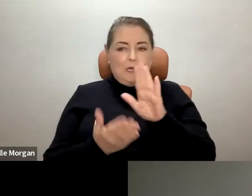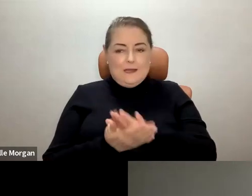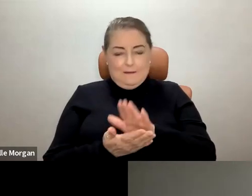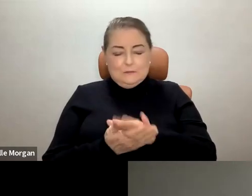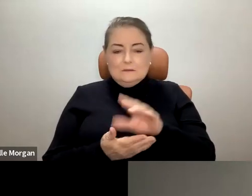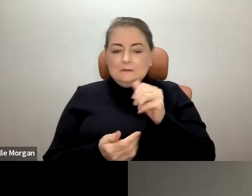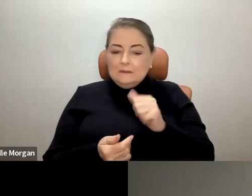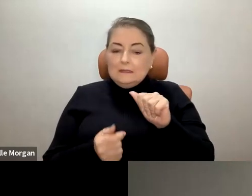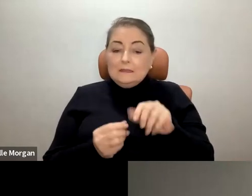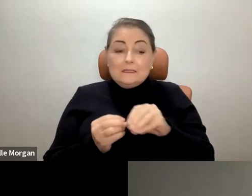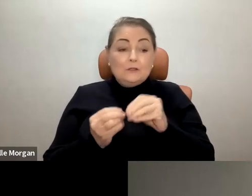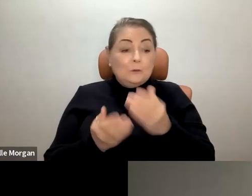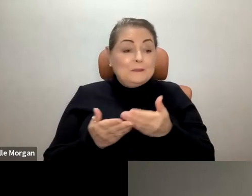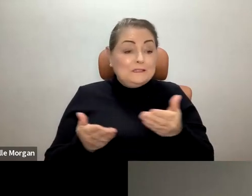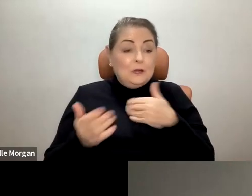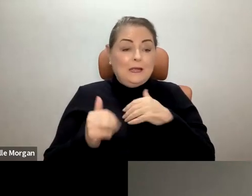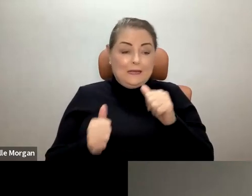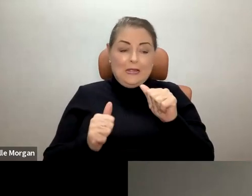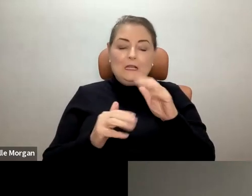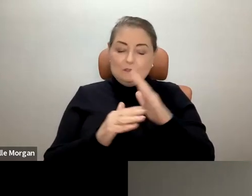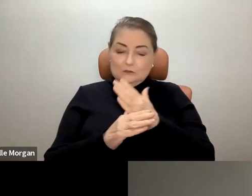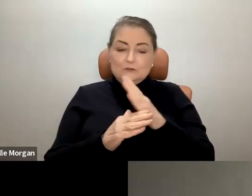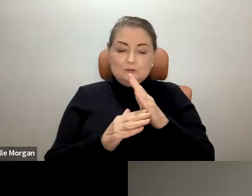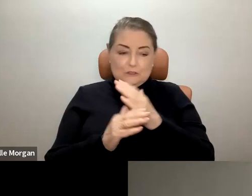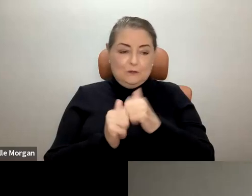there's additional materials I can share with you, you're